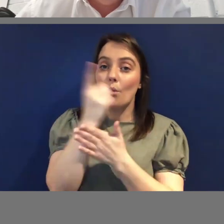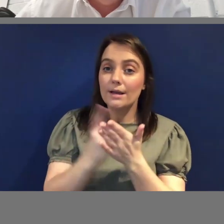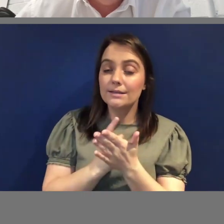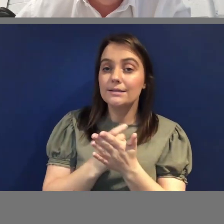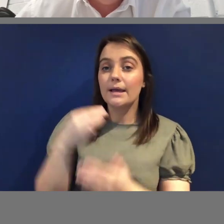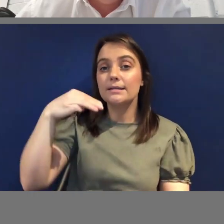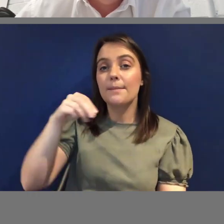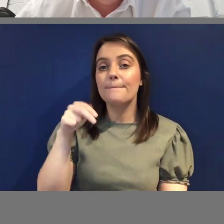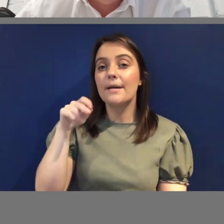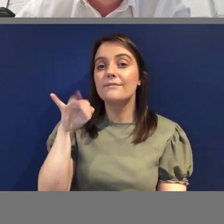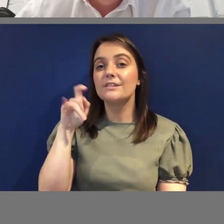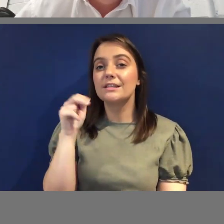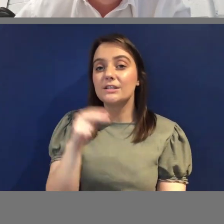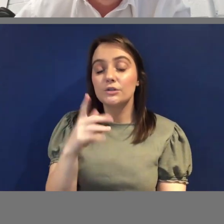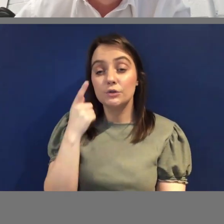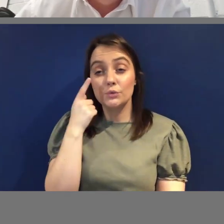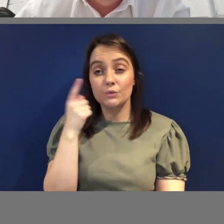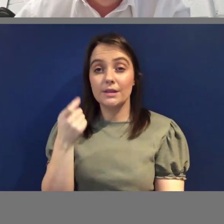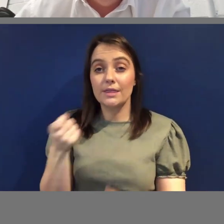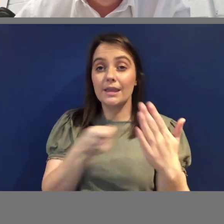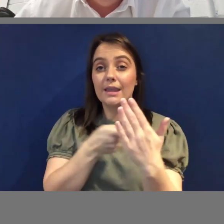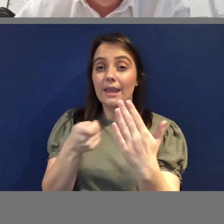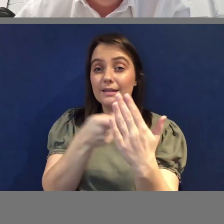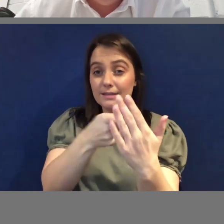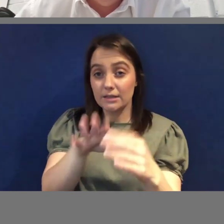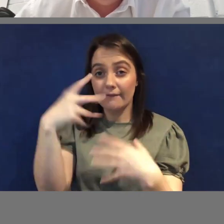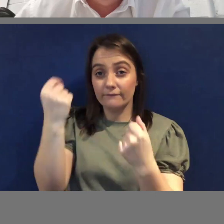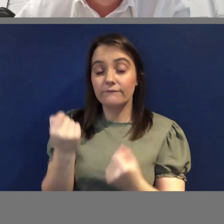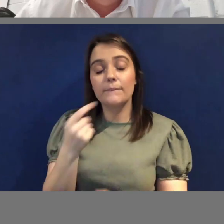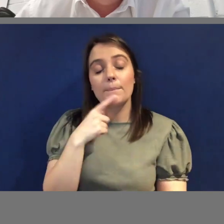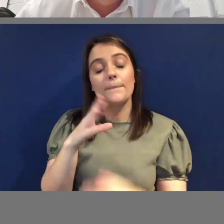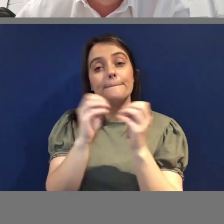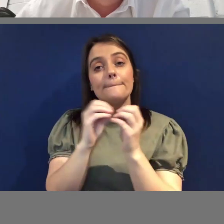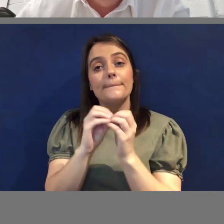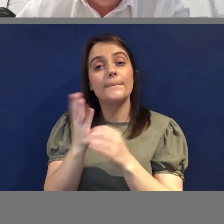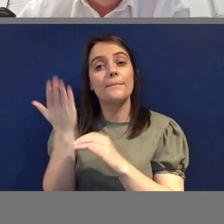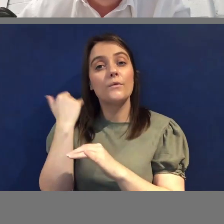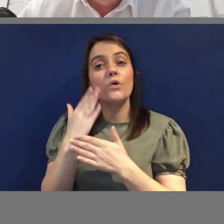again cane detection here but as I've mentioned in the previous slide some local authorities will now